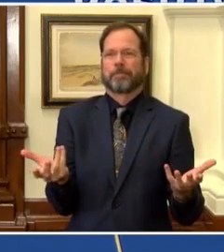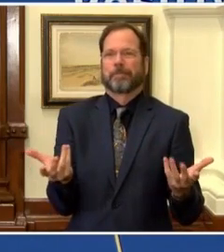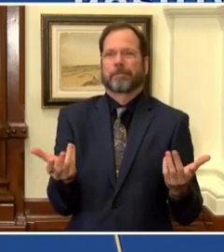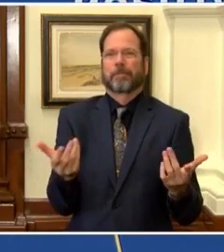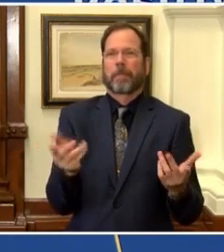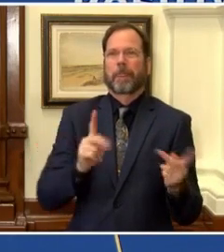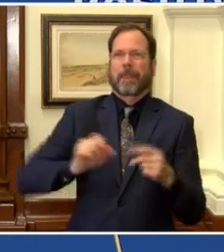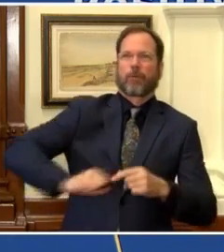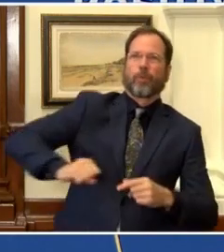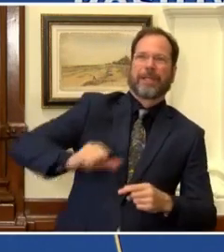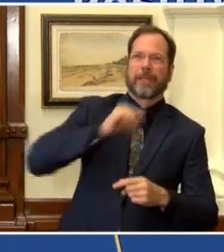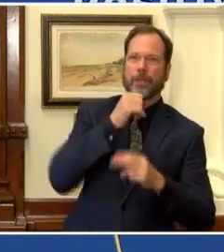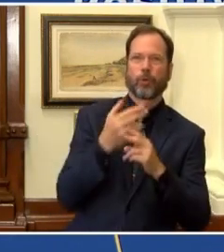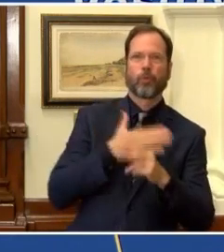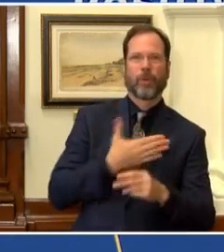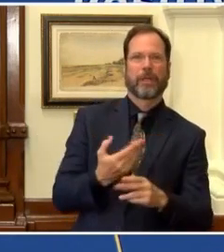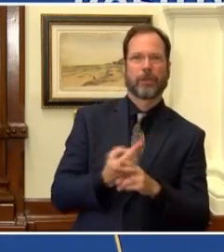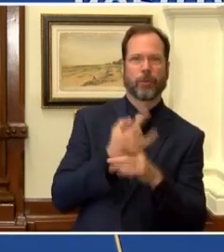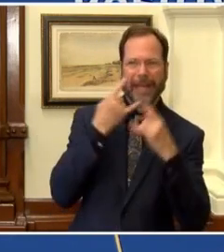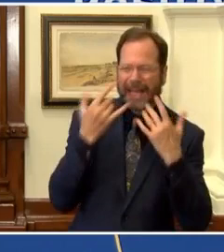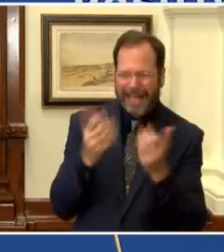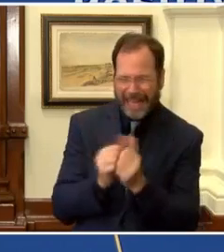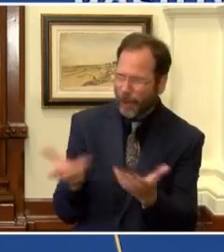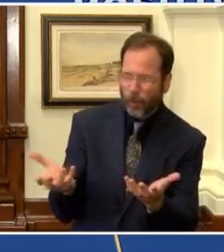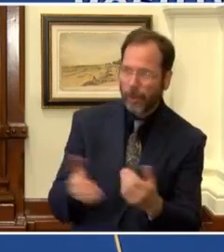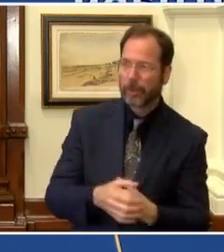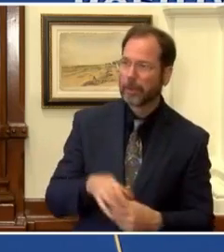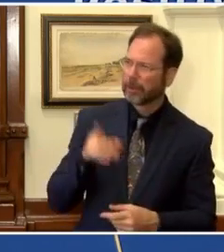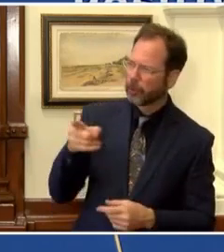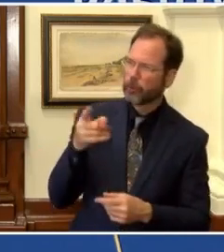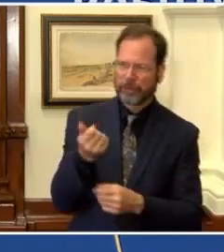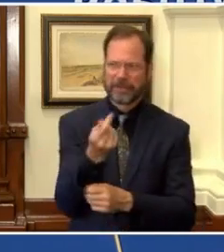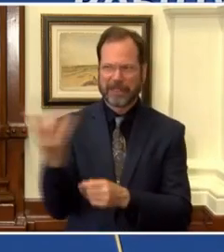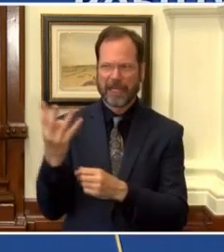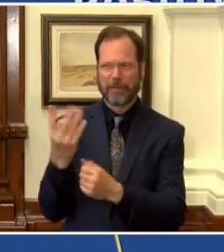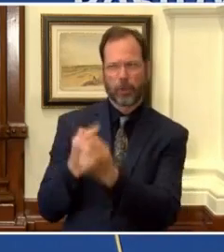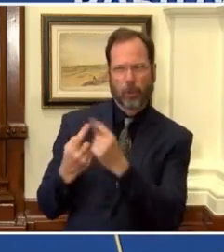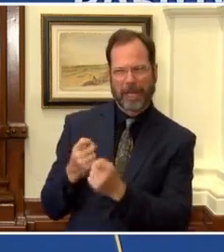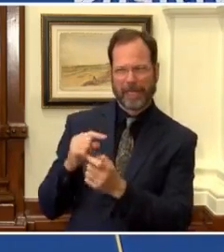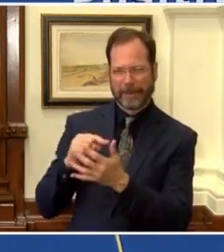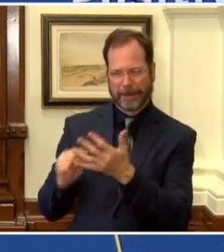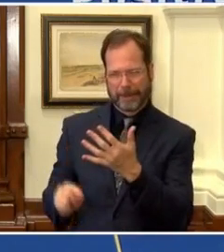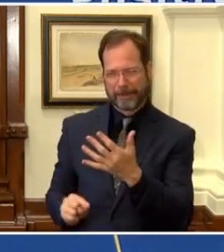SAY NOT TO WEAR ONE -- HOW DO YOU OVERCOME THE RESISTANCE?